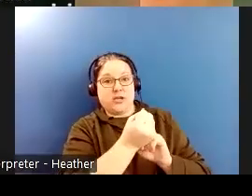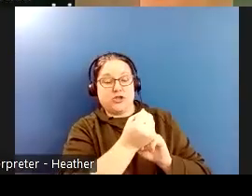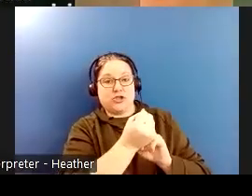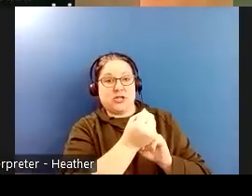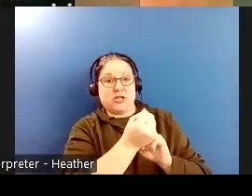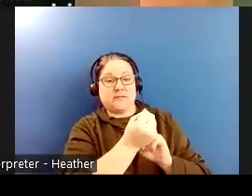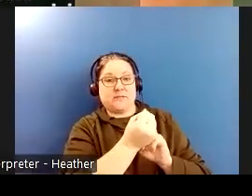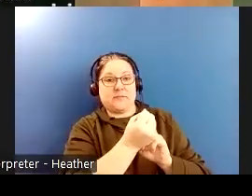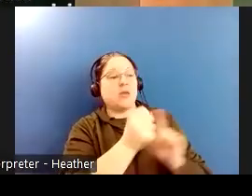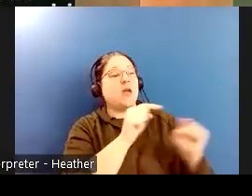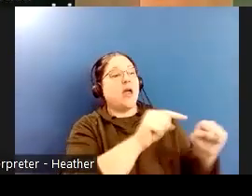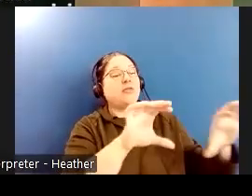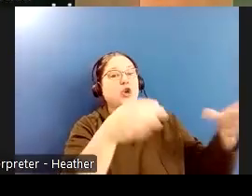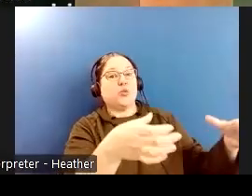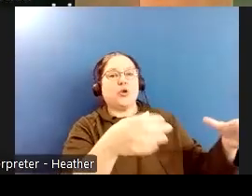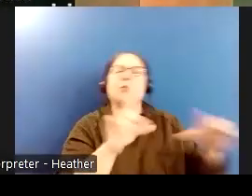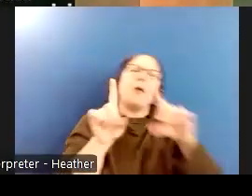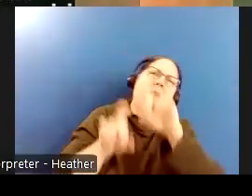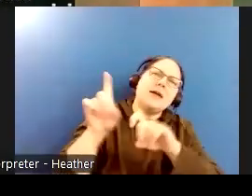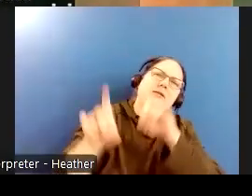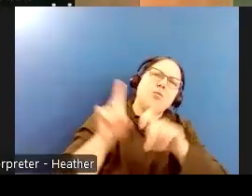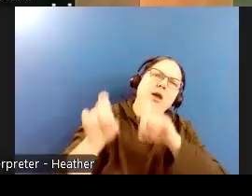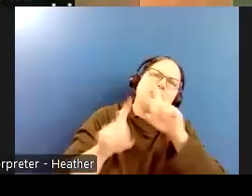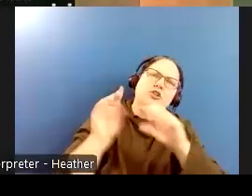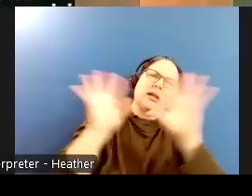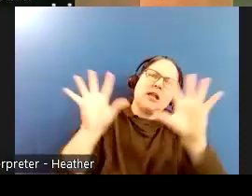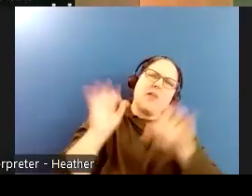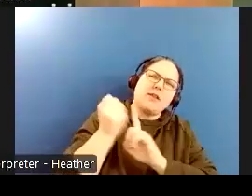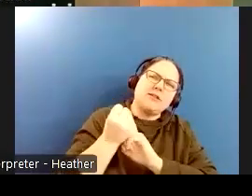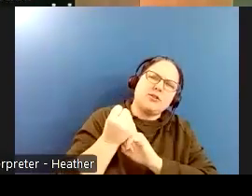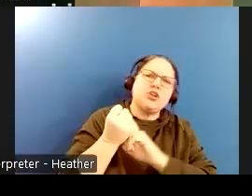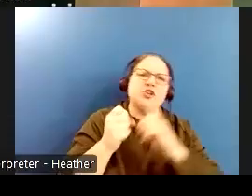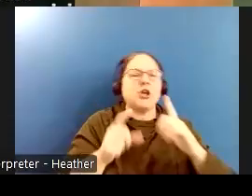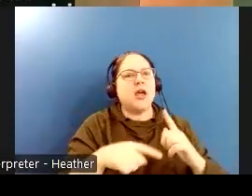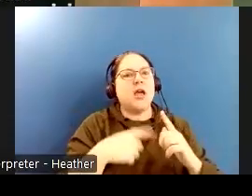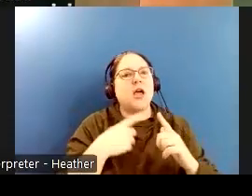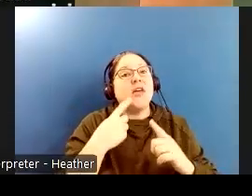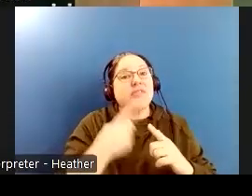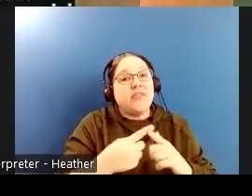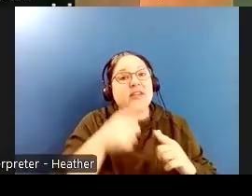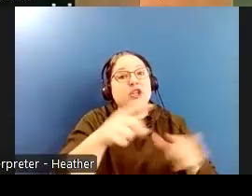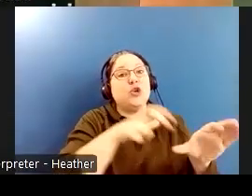The group asks very clarifying questions and then interestingly you step out and you let